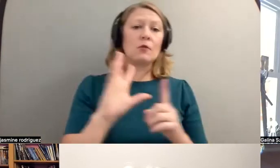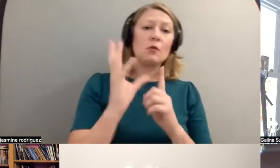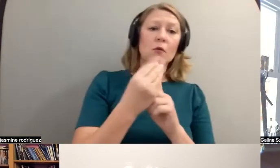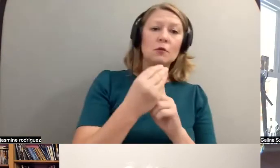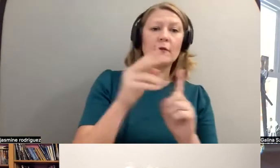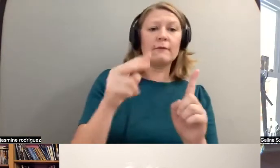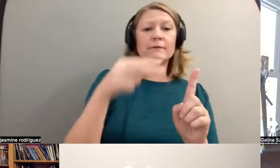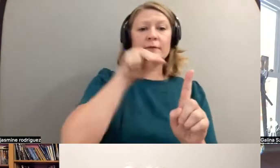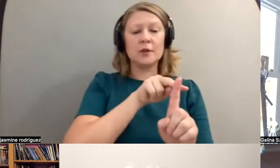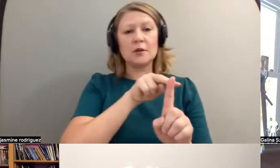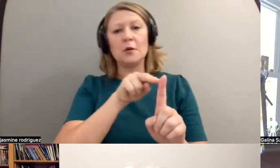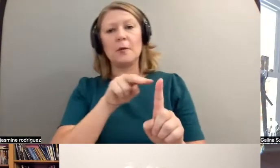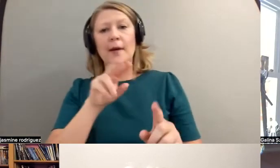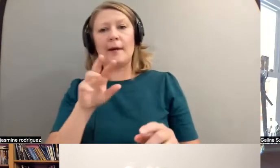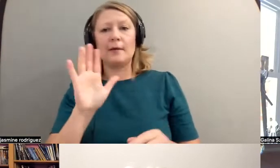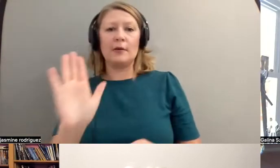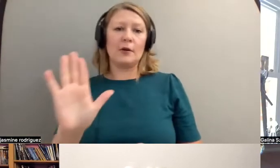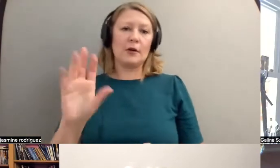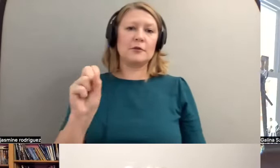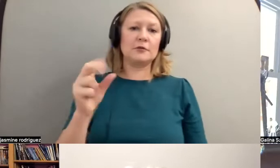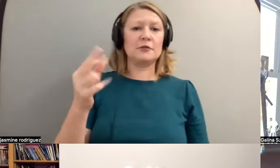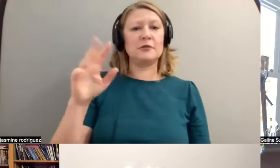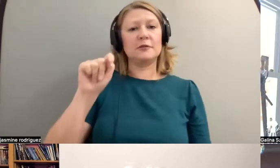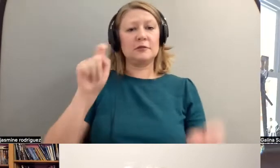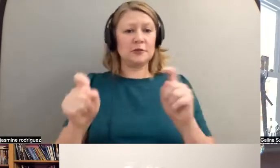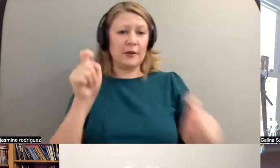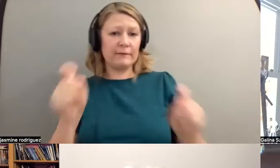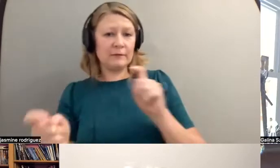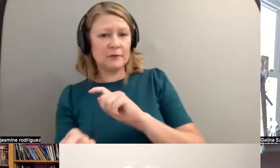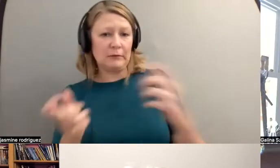Her adaptation to this new culture was both trying and liberating.